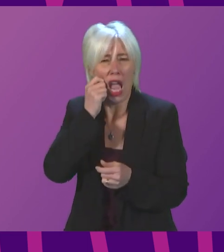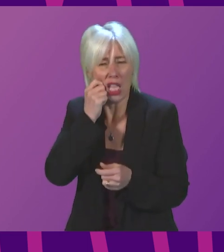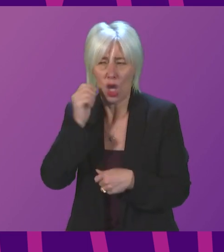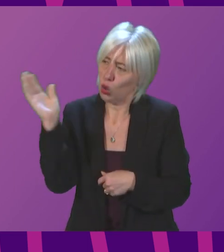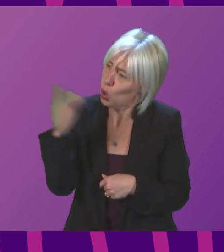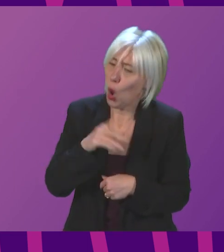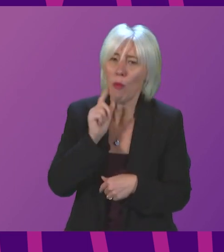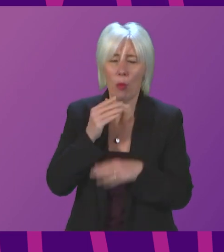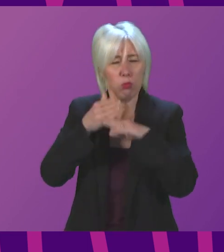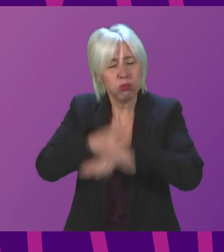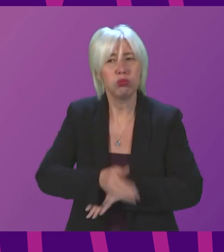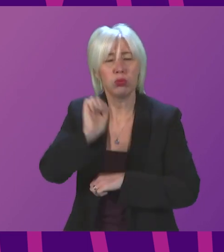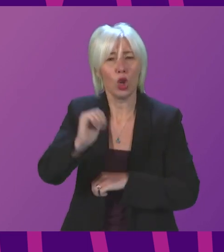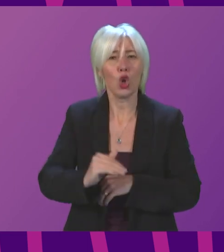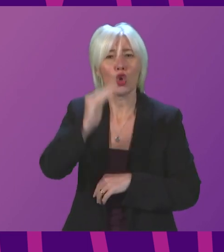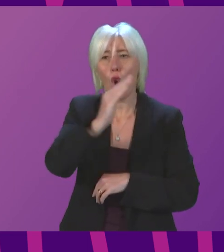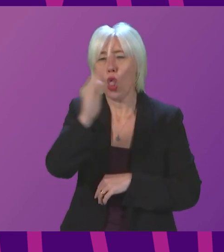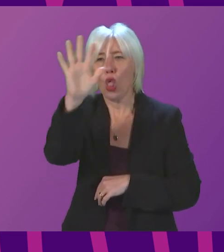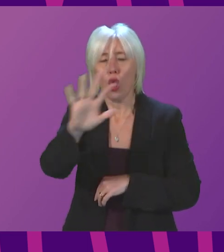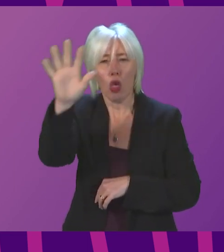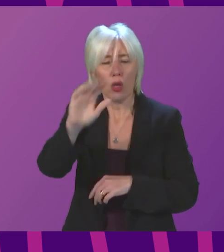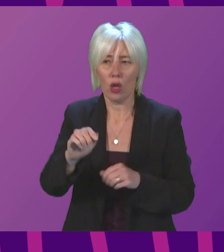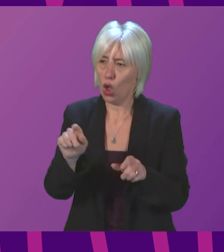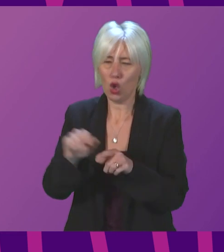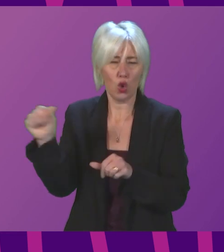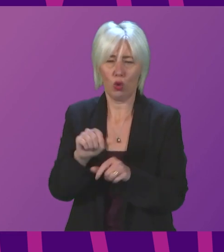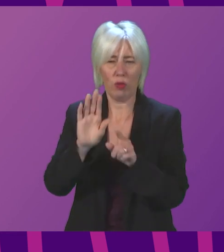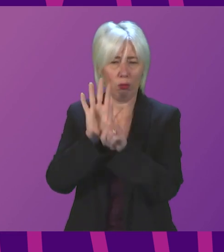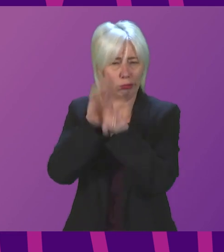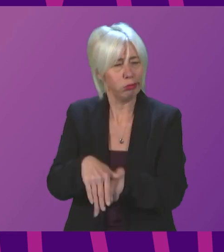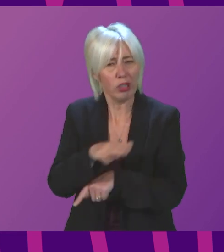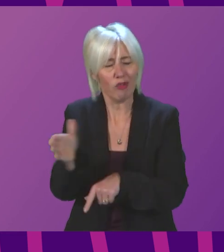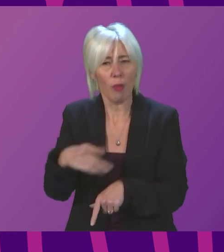Sea sector. They should be condemned by the First Minister—but, as we have just heard,